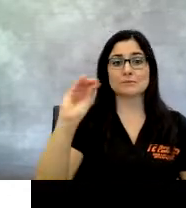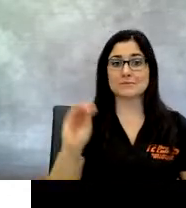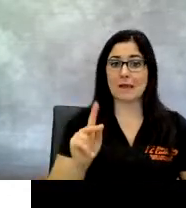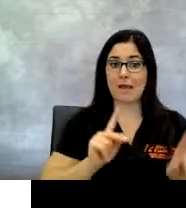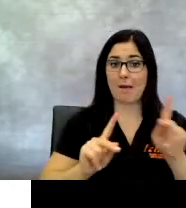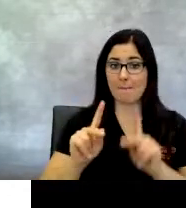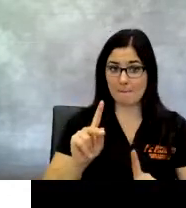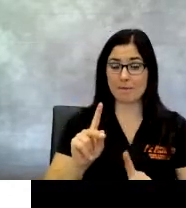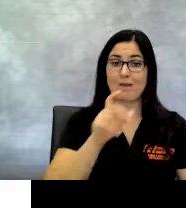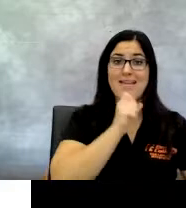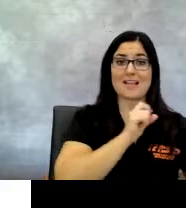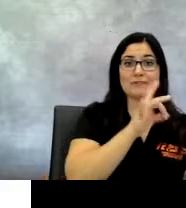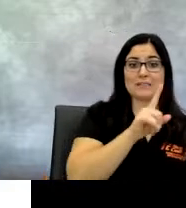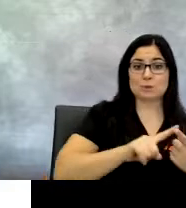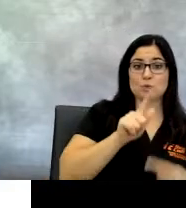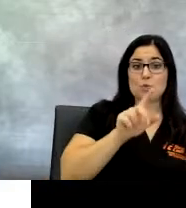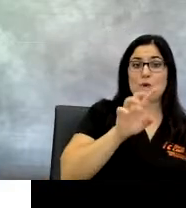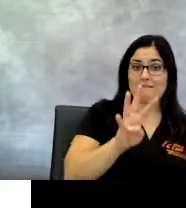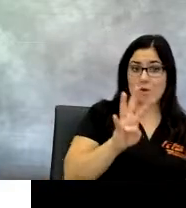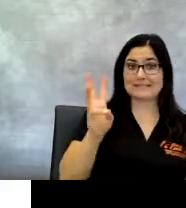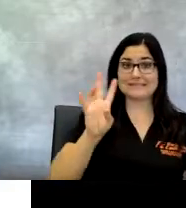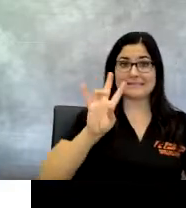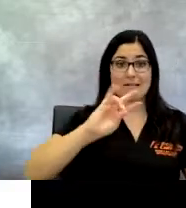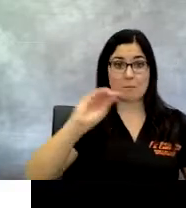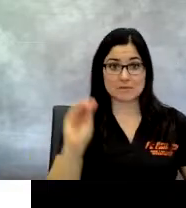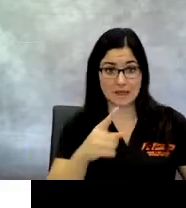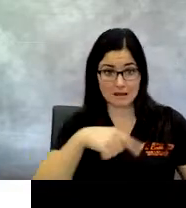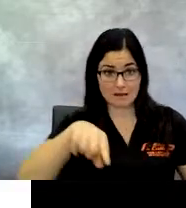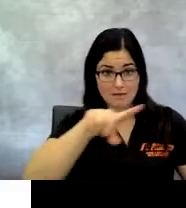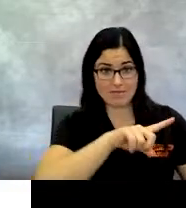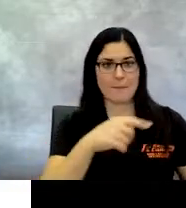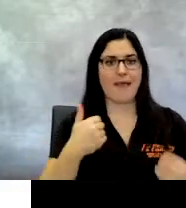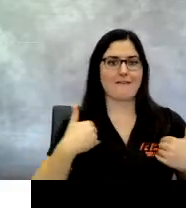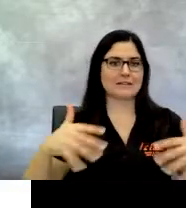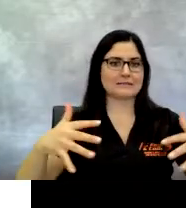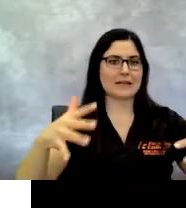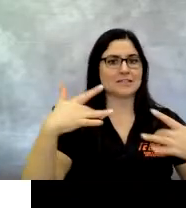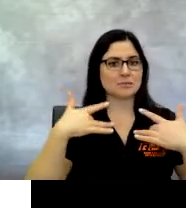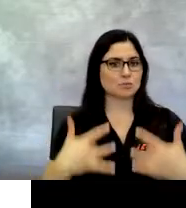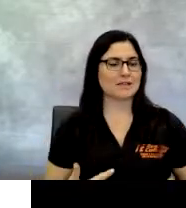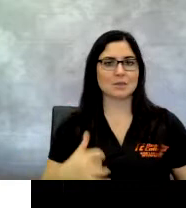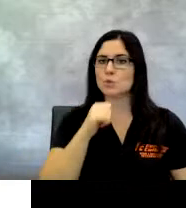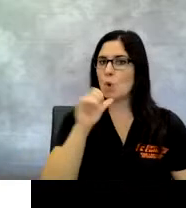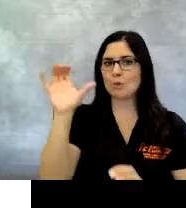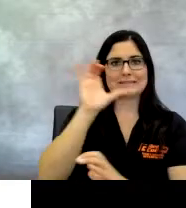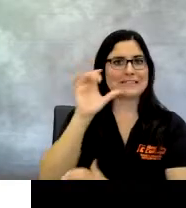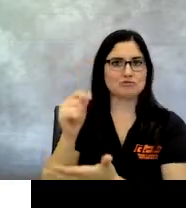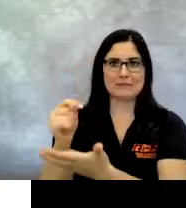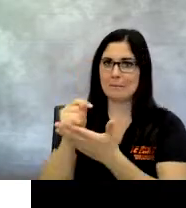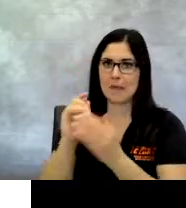18 and 24 years old with anxiety or depression do not seek treatment. Now that's a very high percentage.